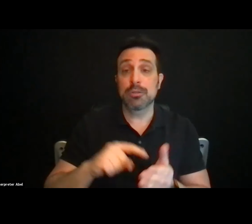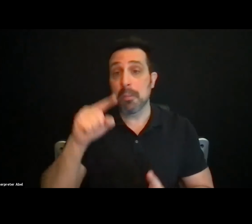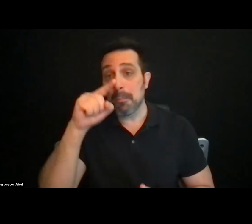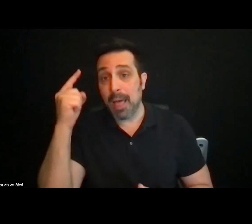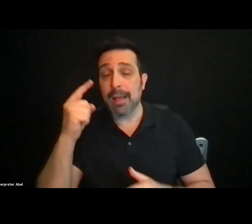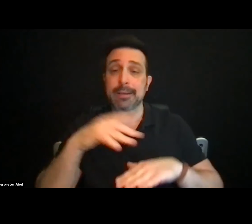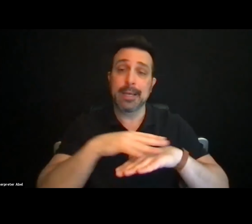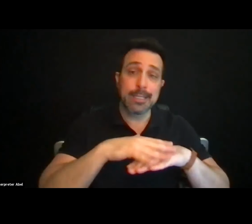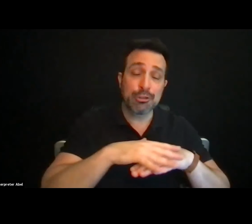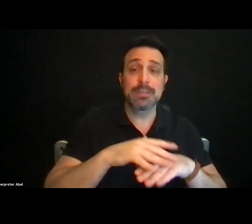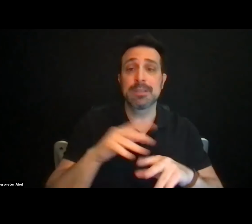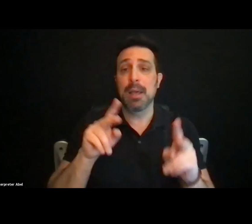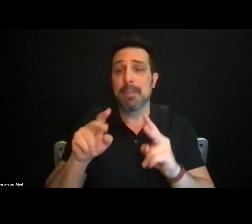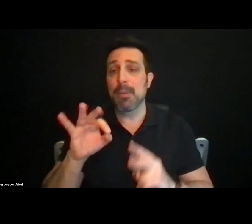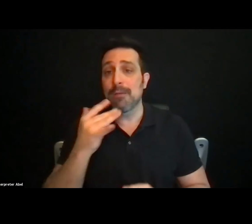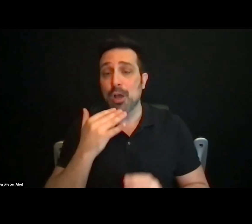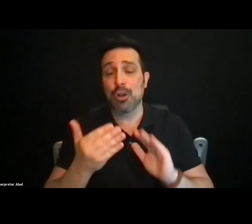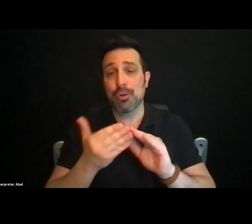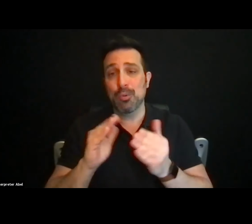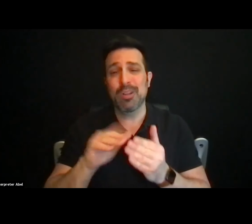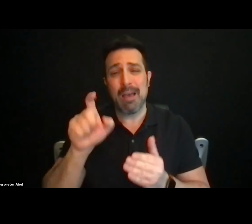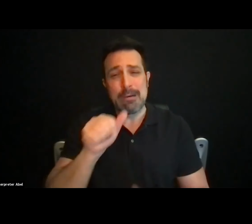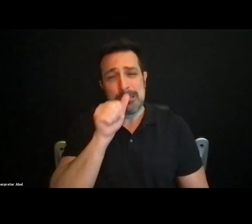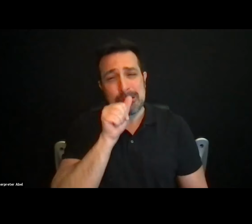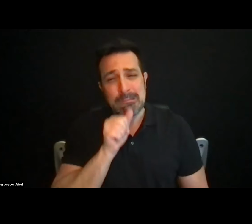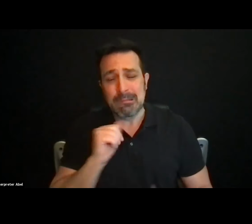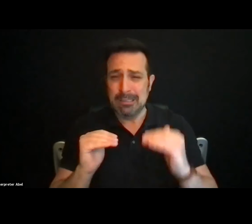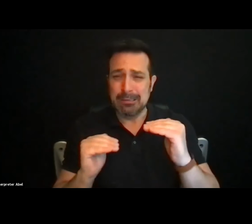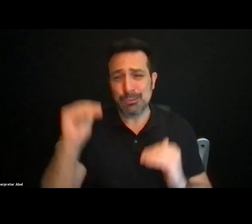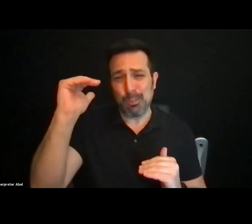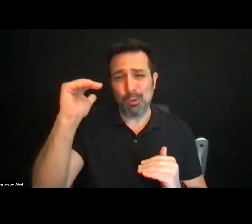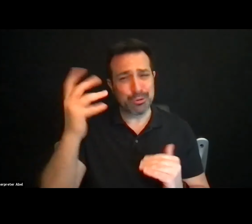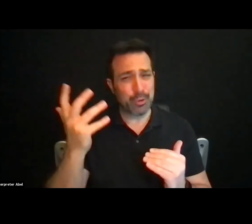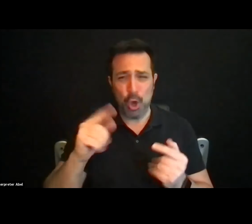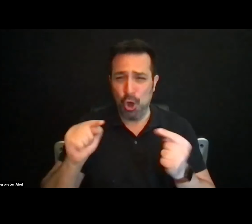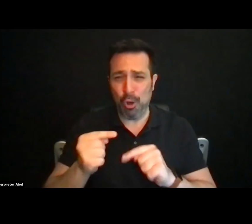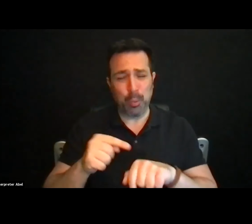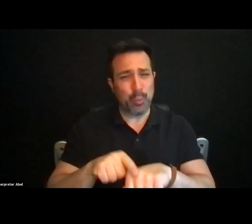marginalized